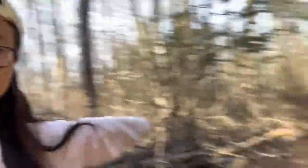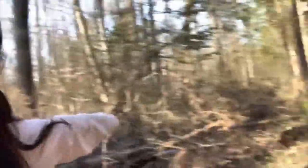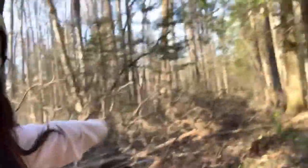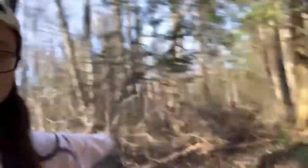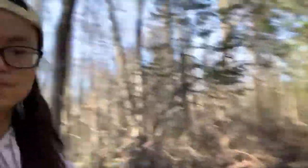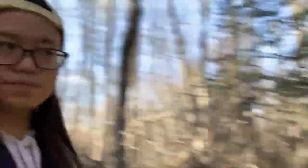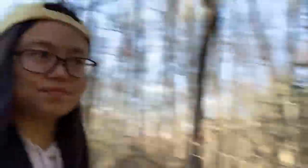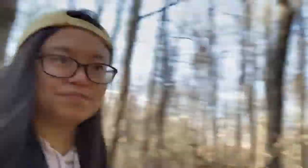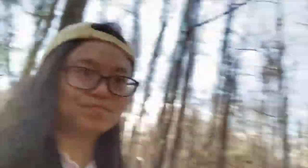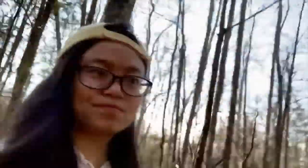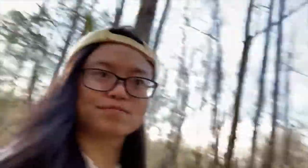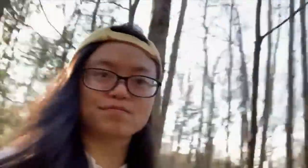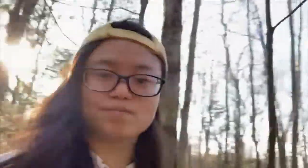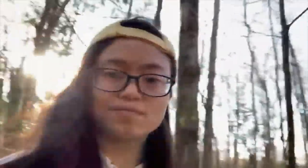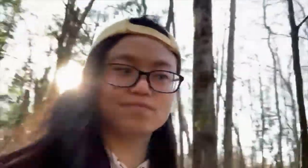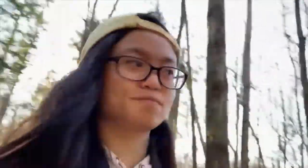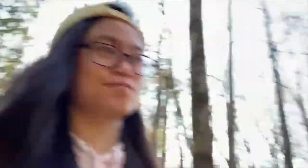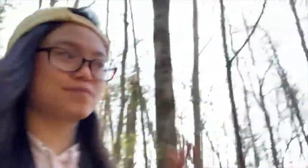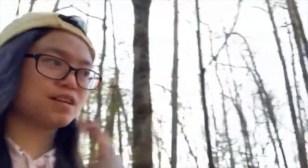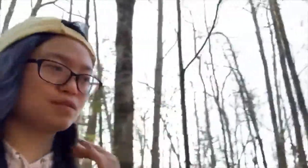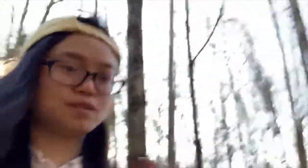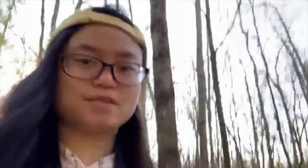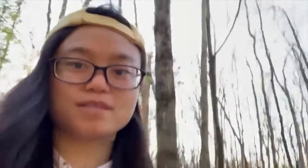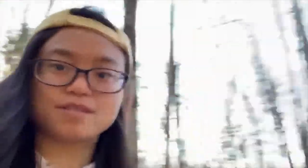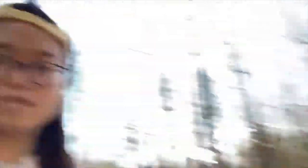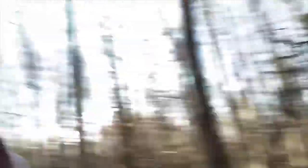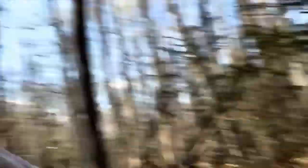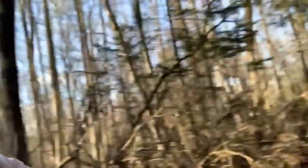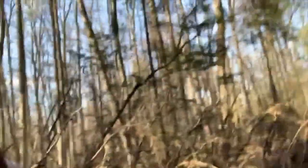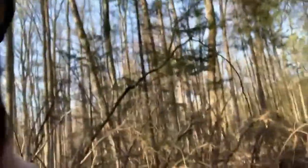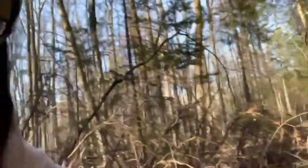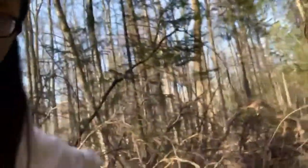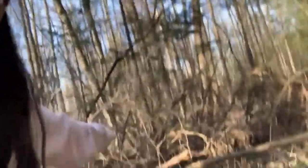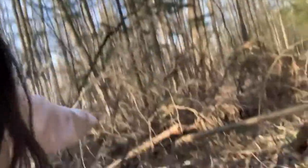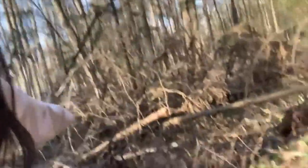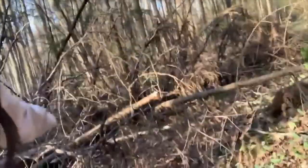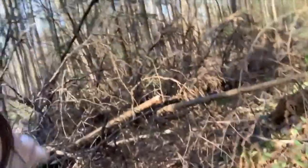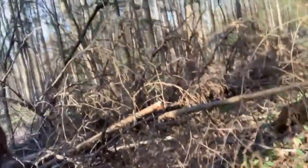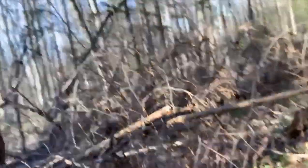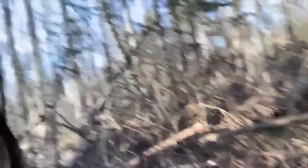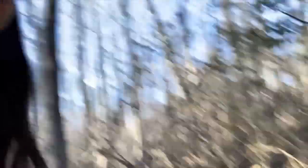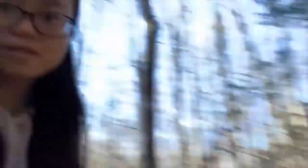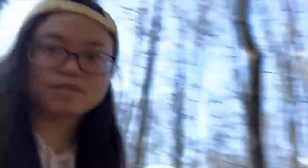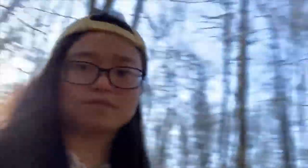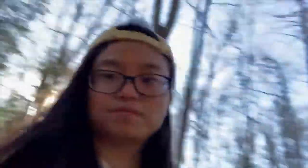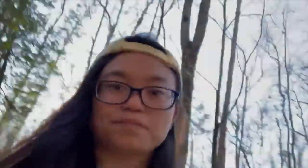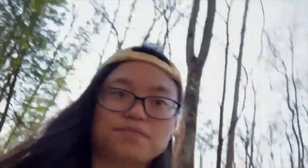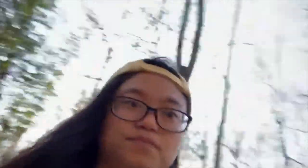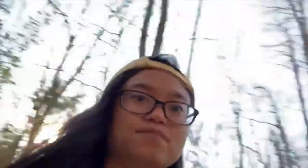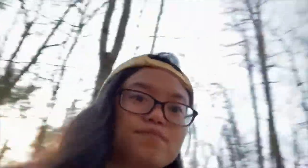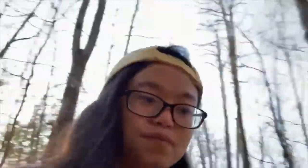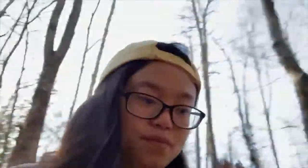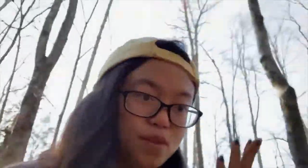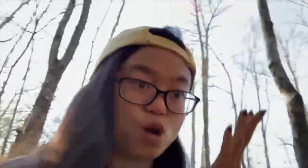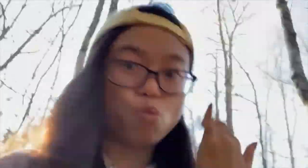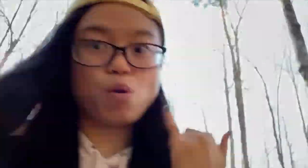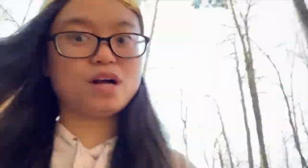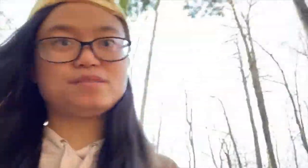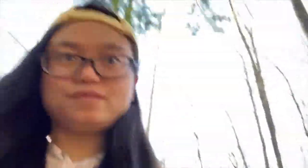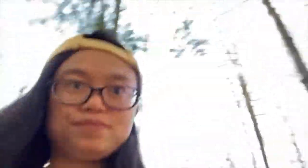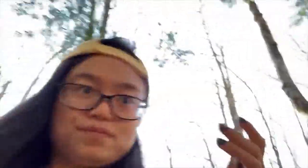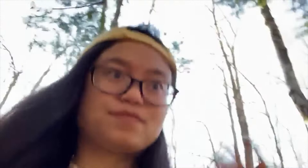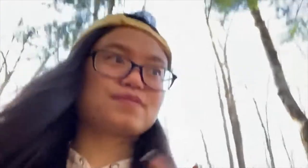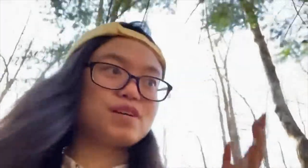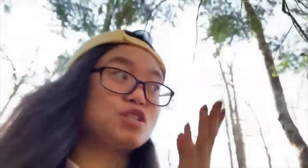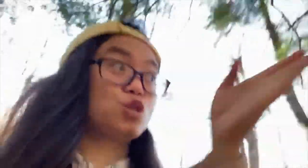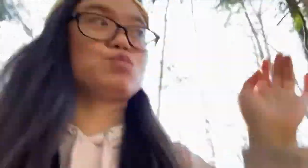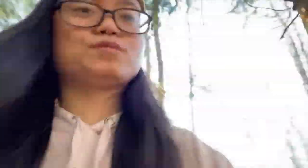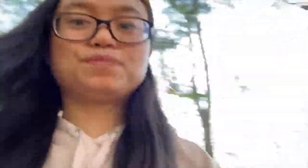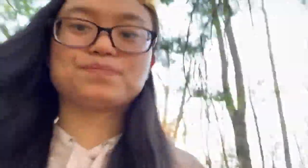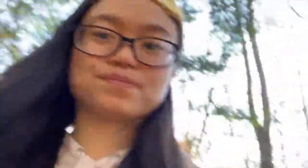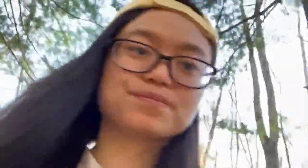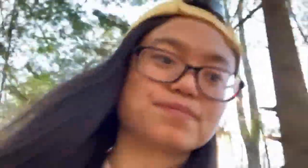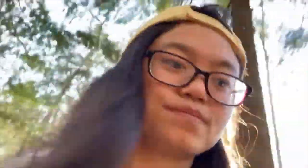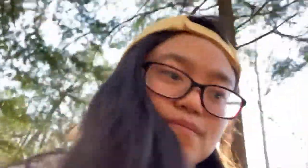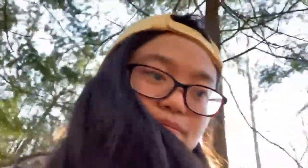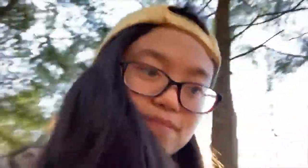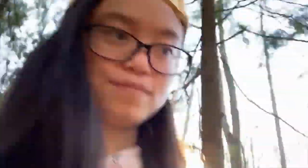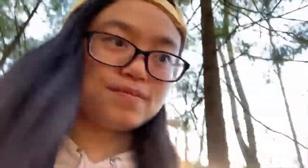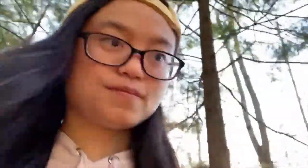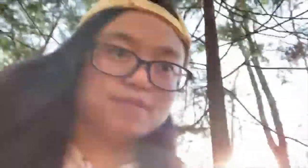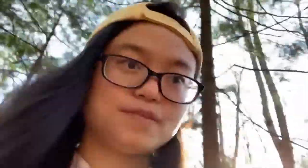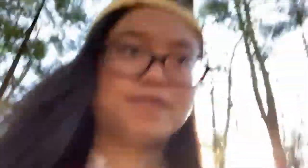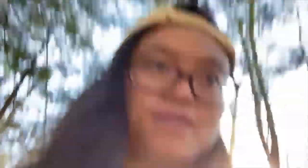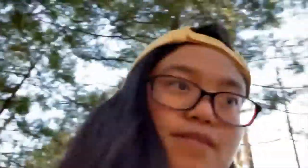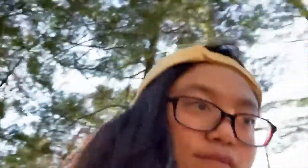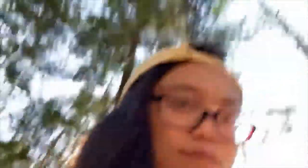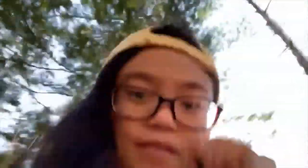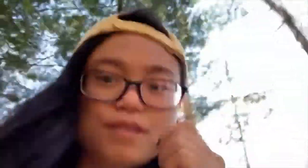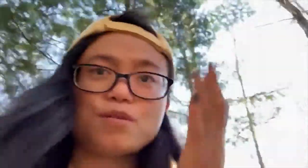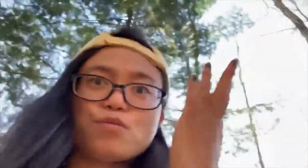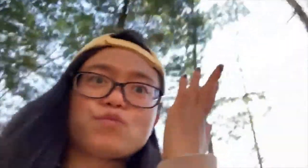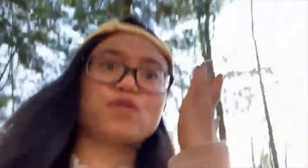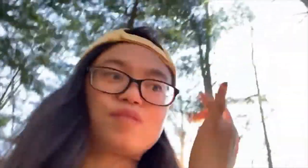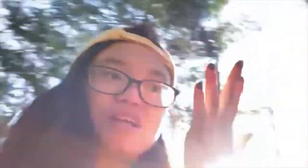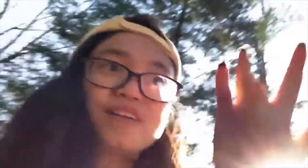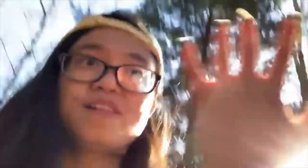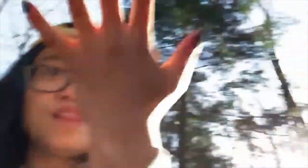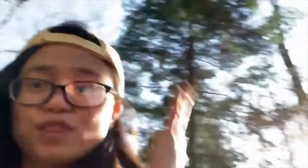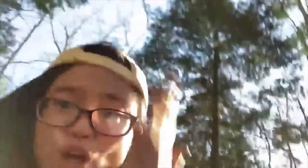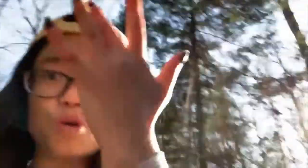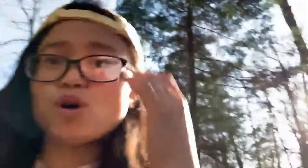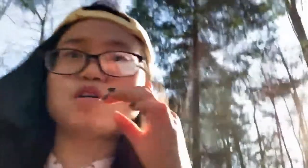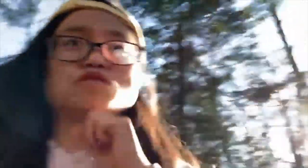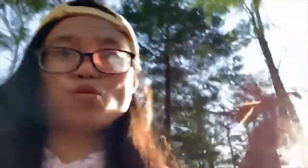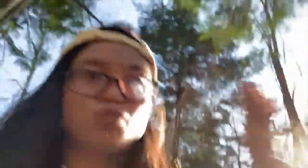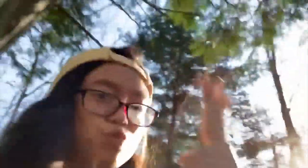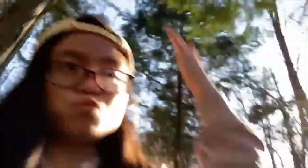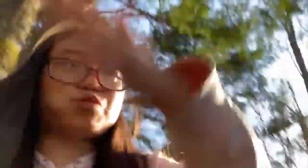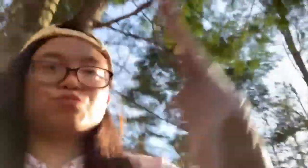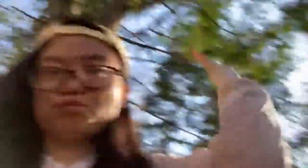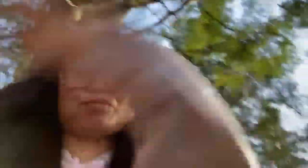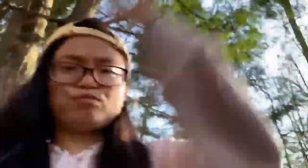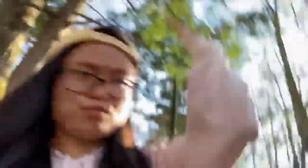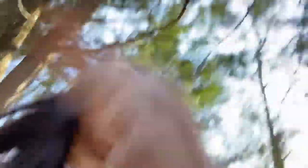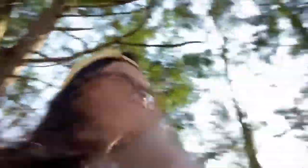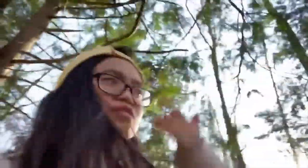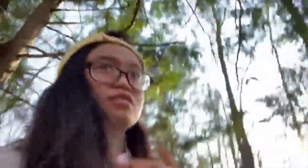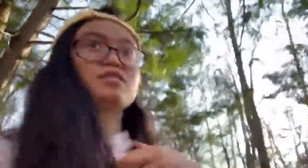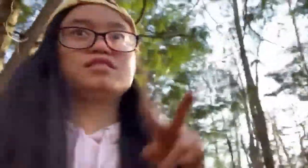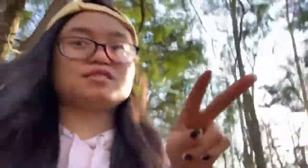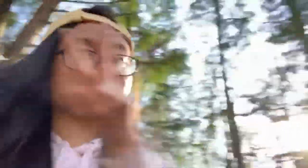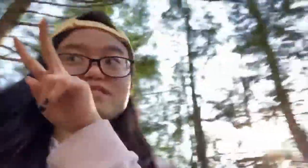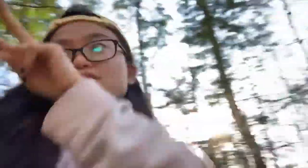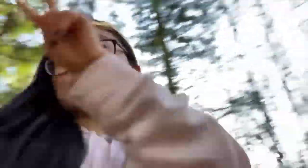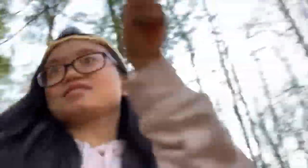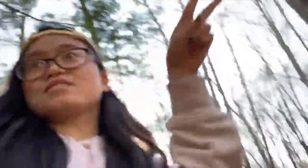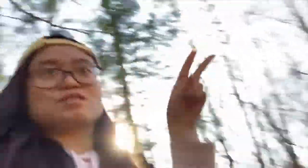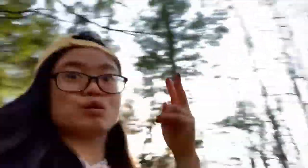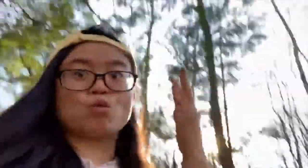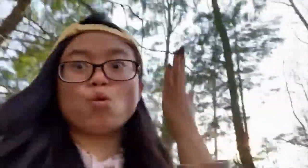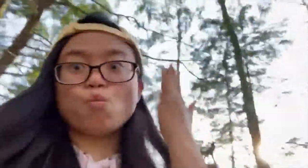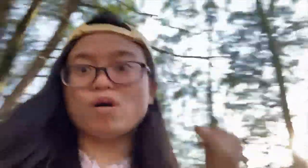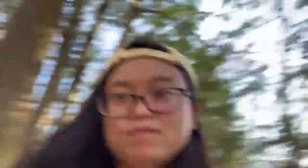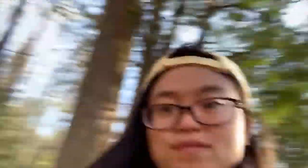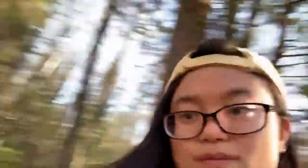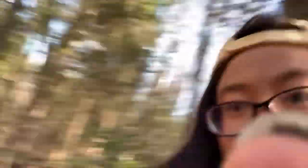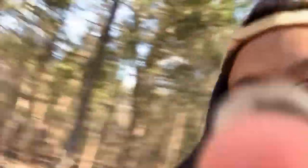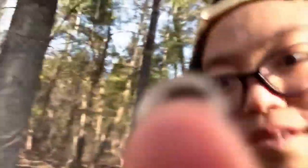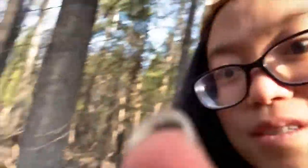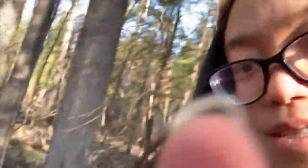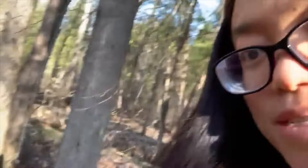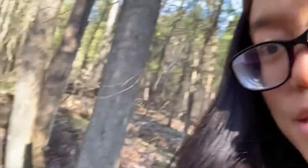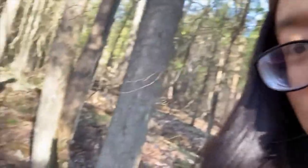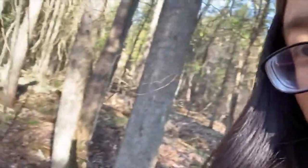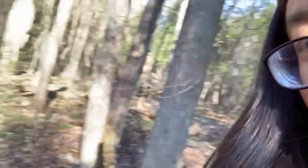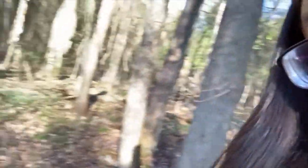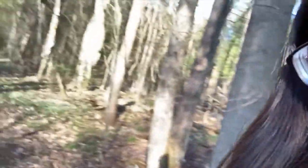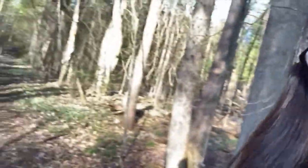I looked around the old trees see it.